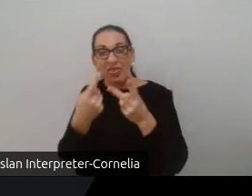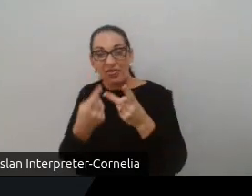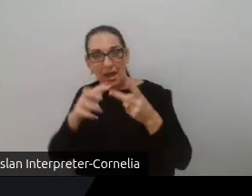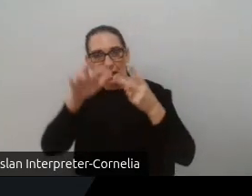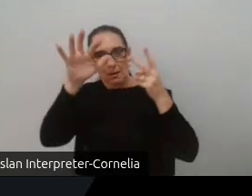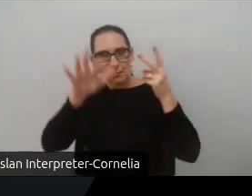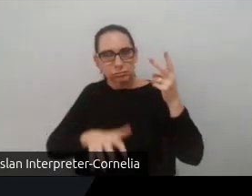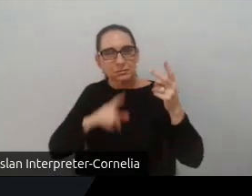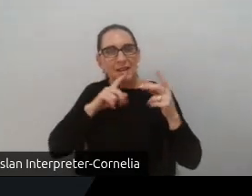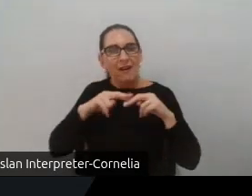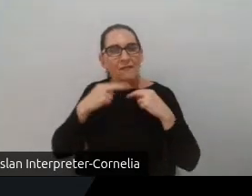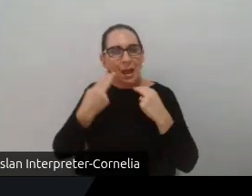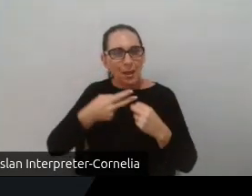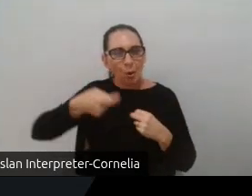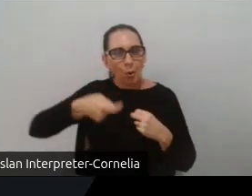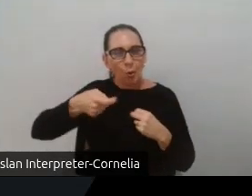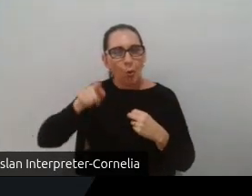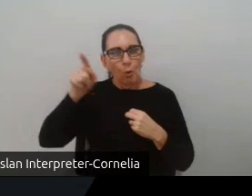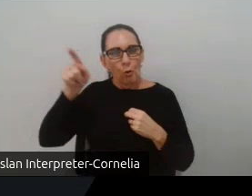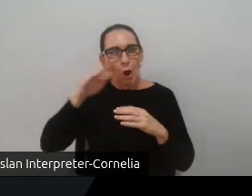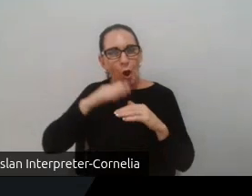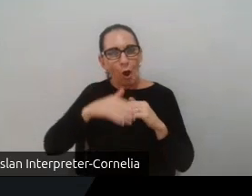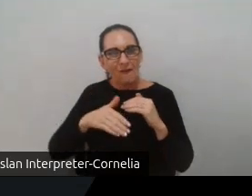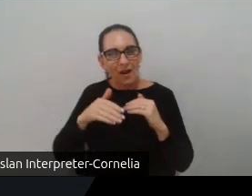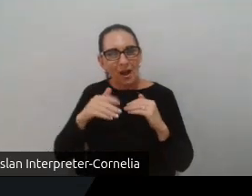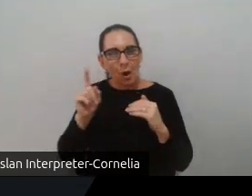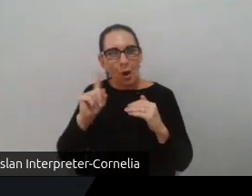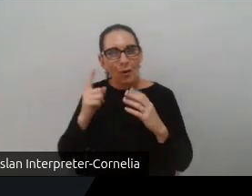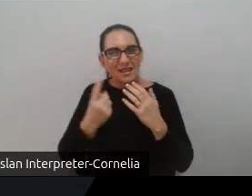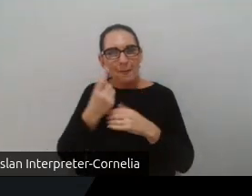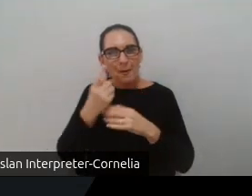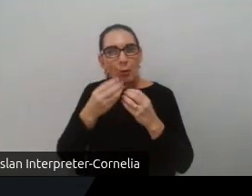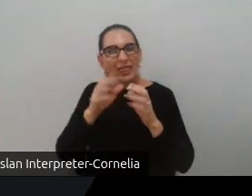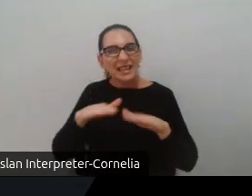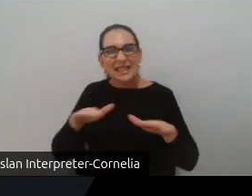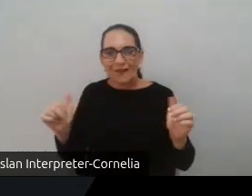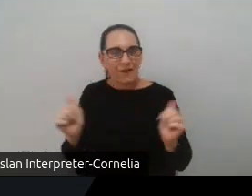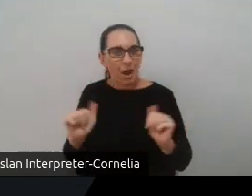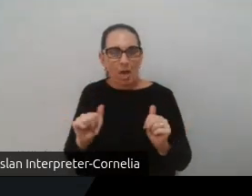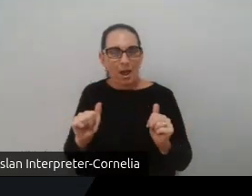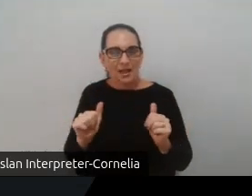proceedings about the kids has been now finalized with consent orders and that has been provided as